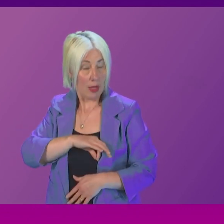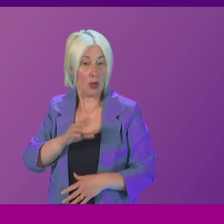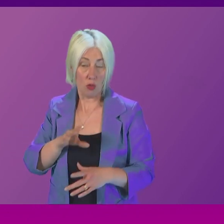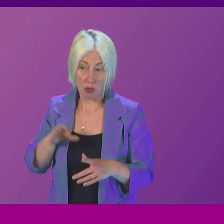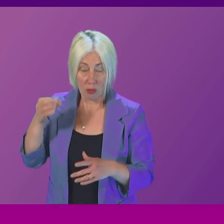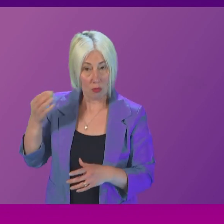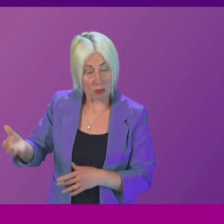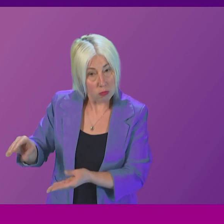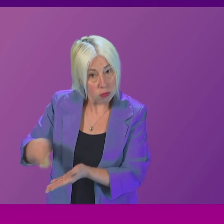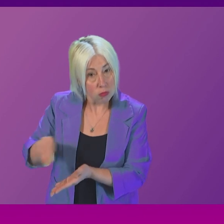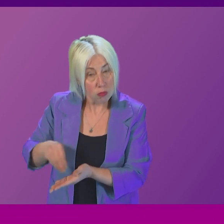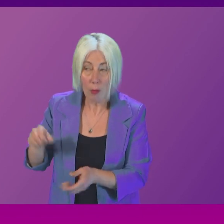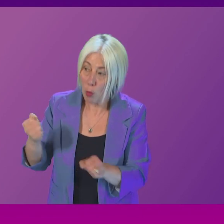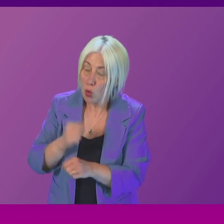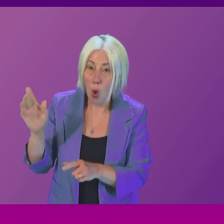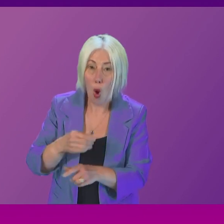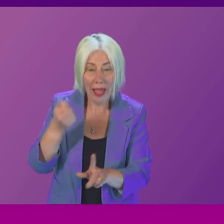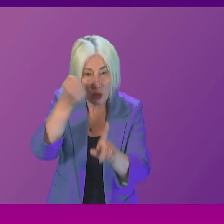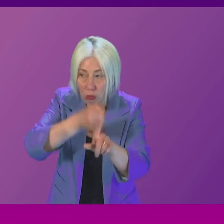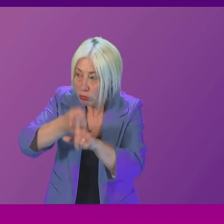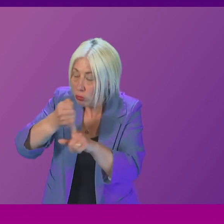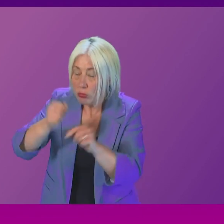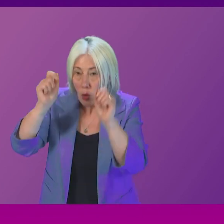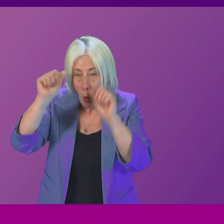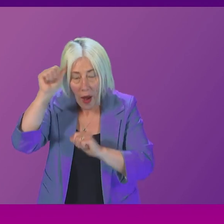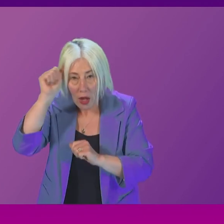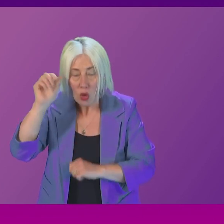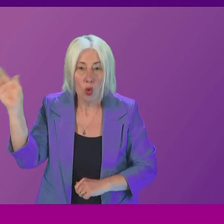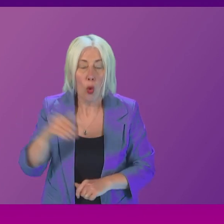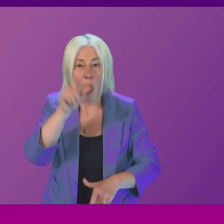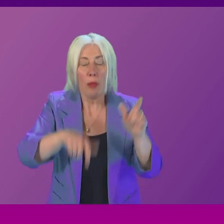to continue to raise awareness so that everybody who is eligible can take up the game-changing